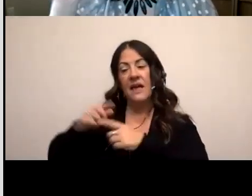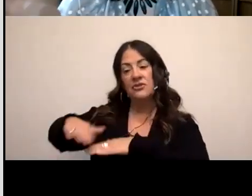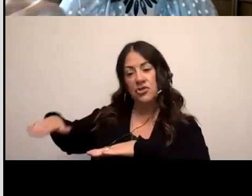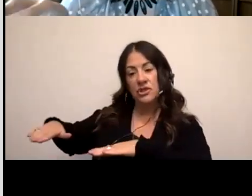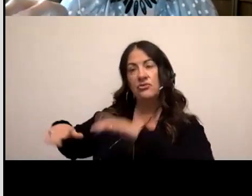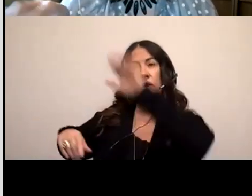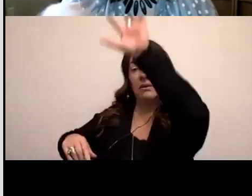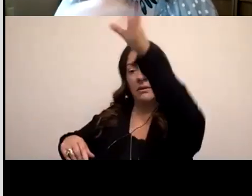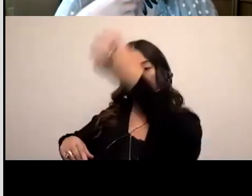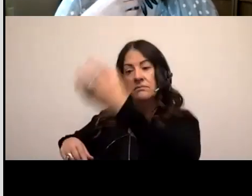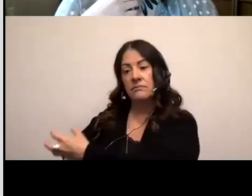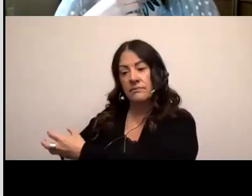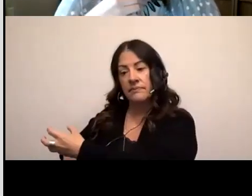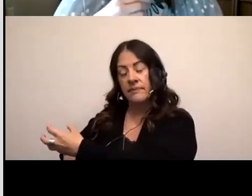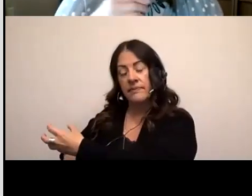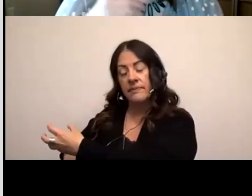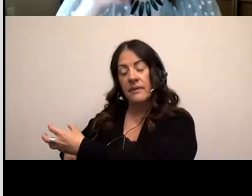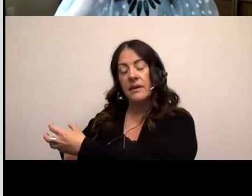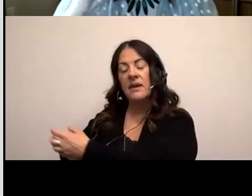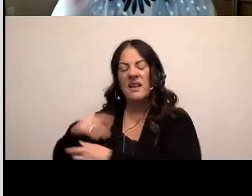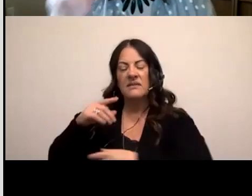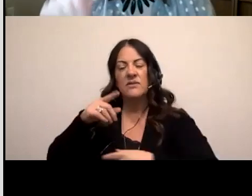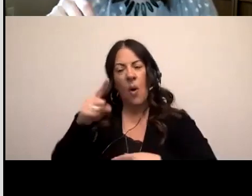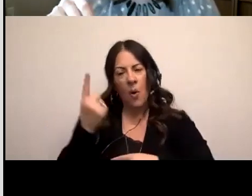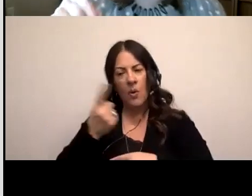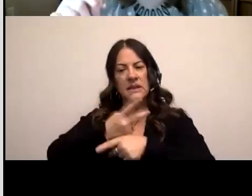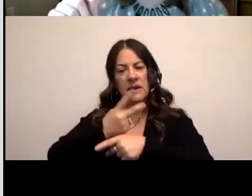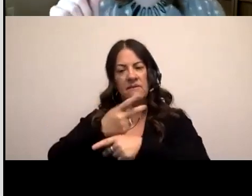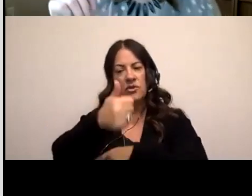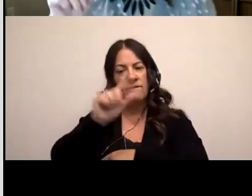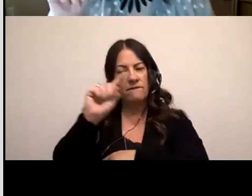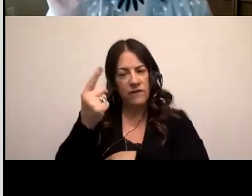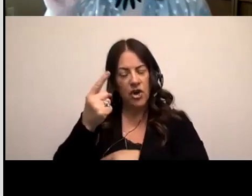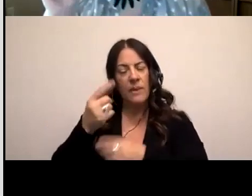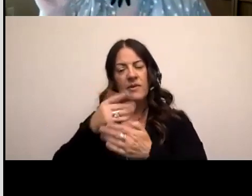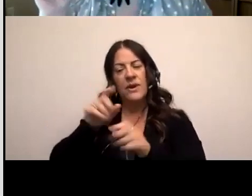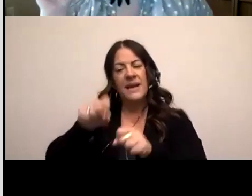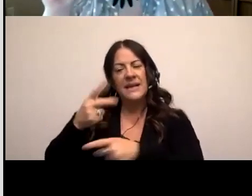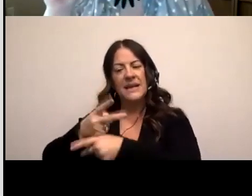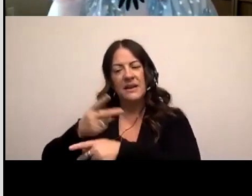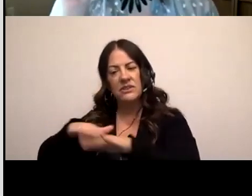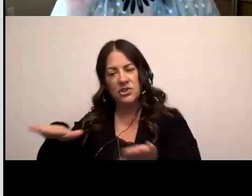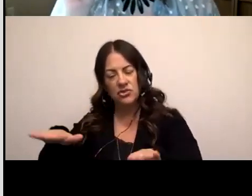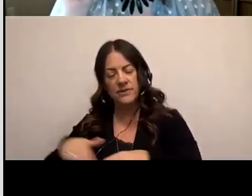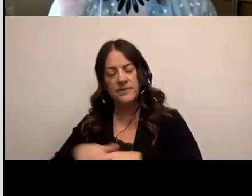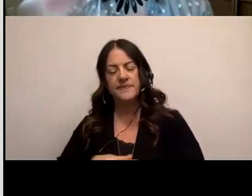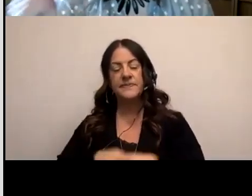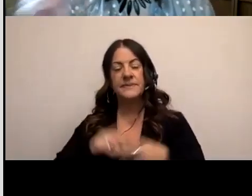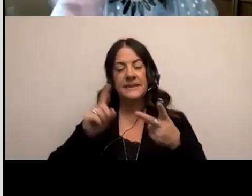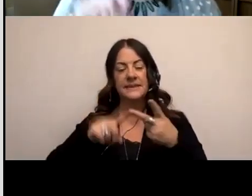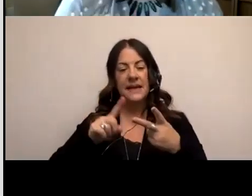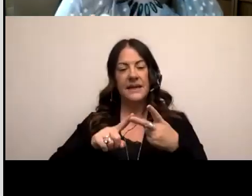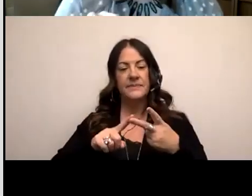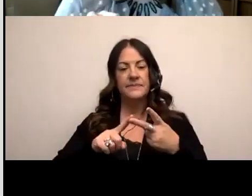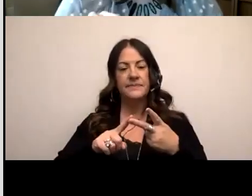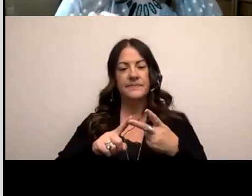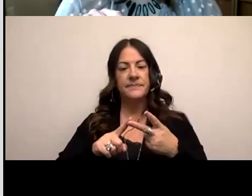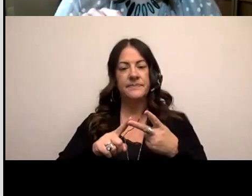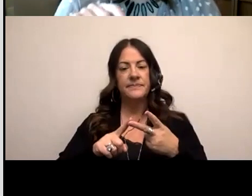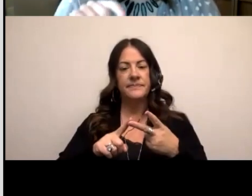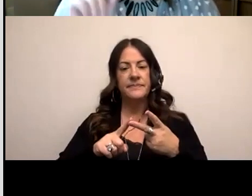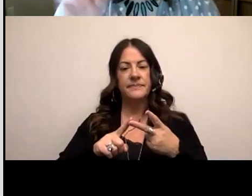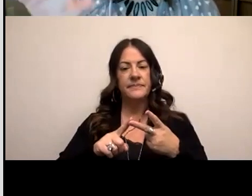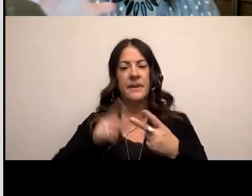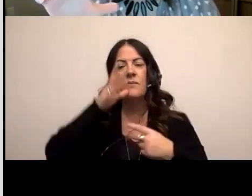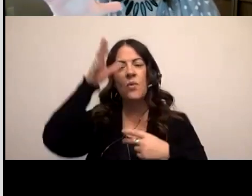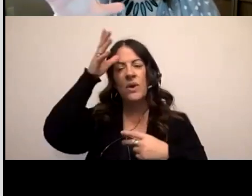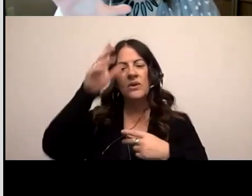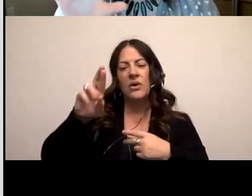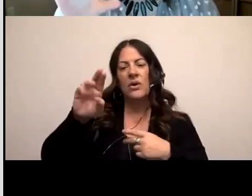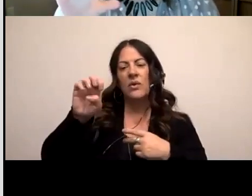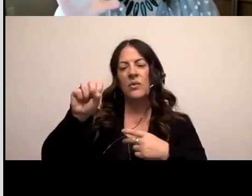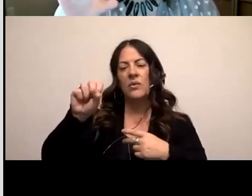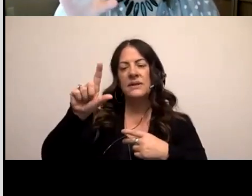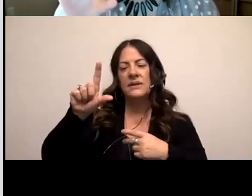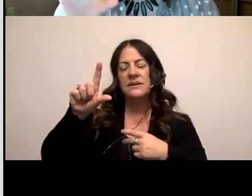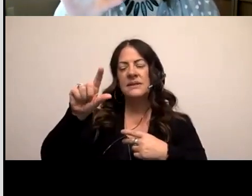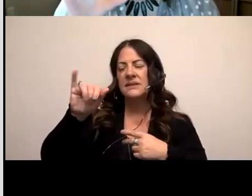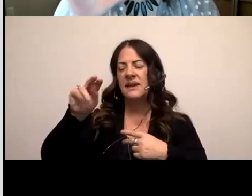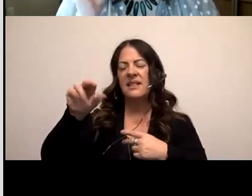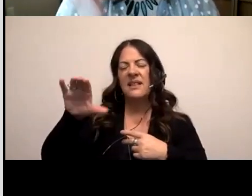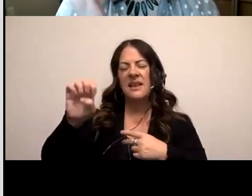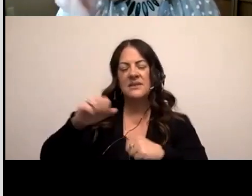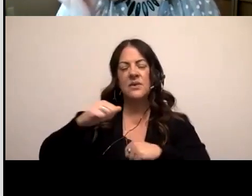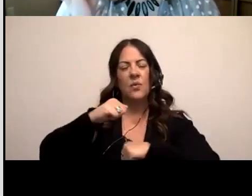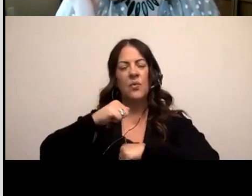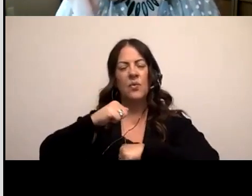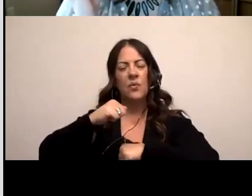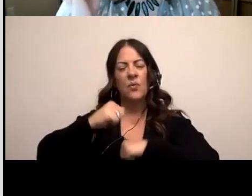TAKE CARE OF YOUR CHILD. AND PARENTAL RESLISILANCE IS IMPORTANT. I THINK AT THIS TIME IS REALLY COMBINE WITH THOSE CONCRETE